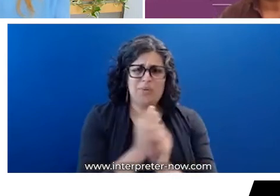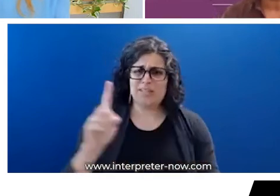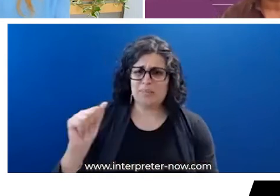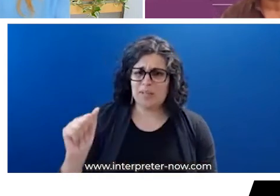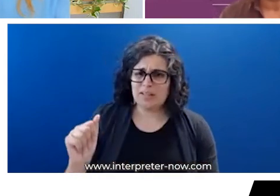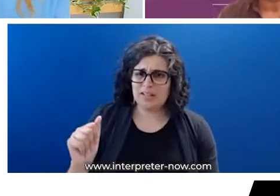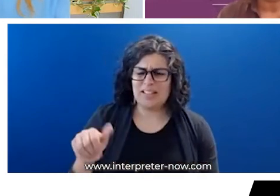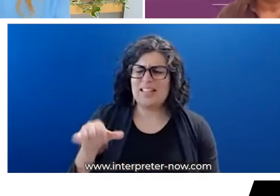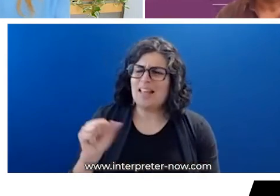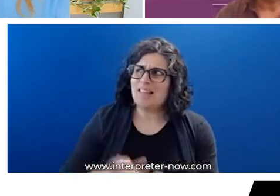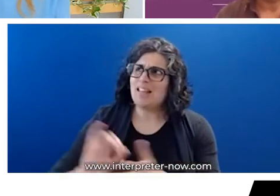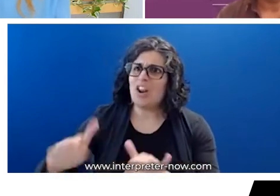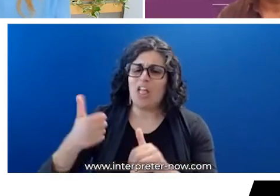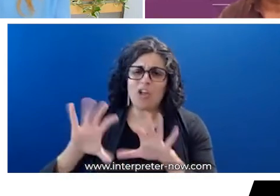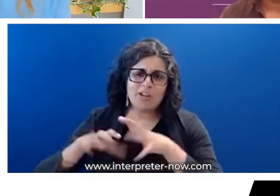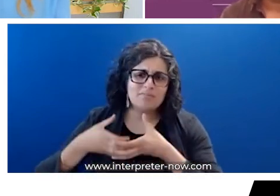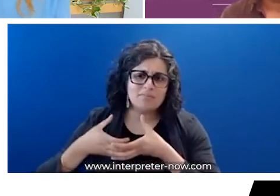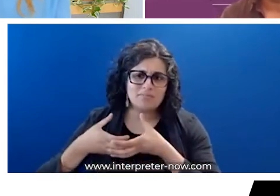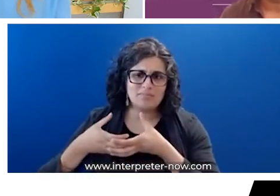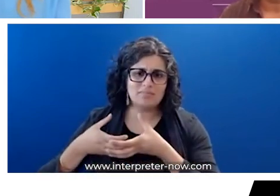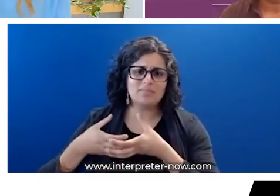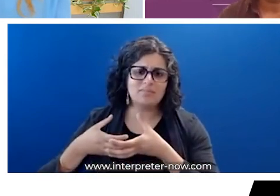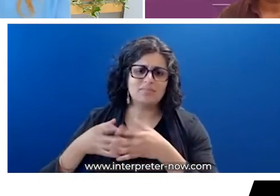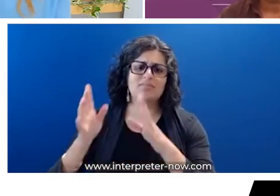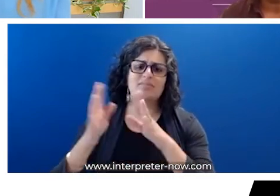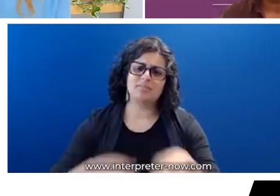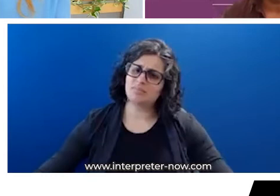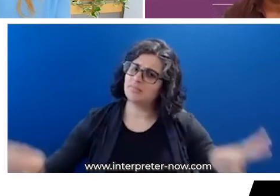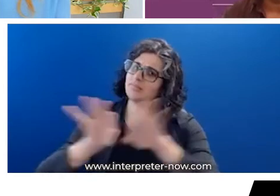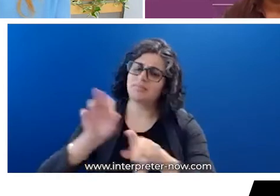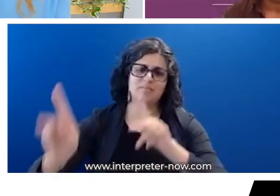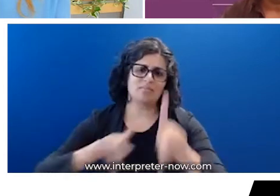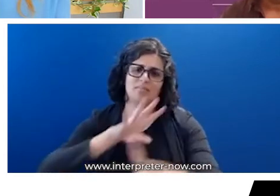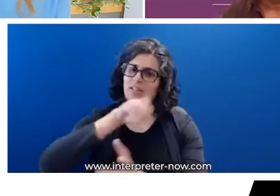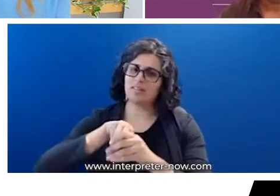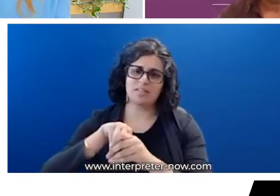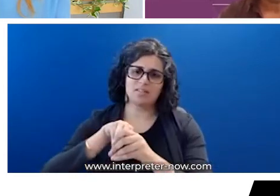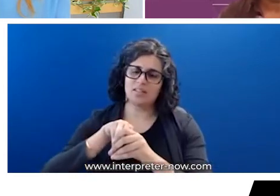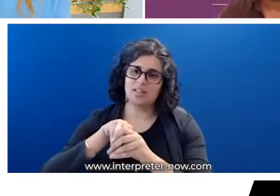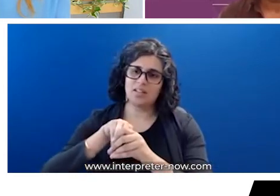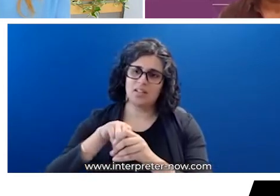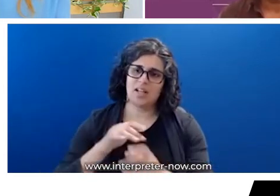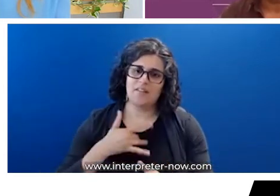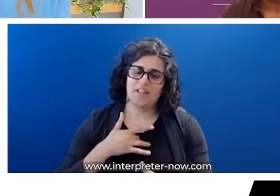That's another population of important stakeholders that also are finding a bit of comfort in